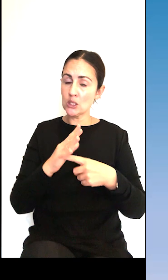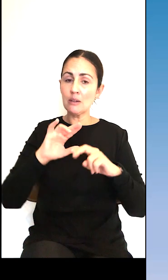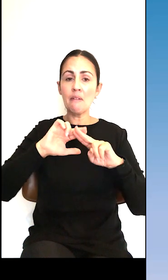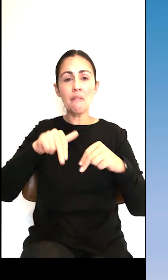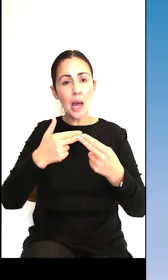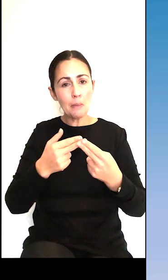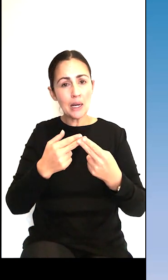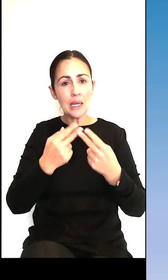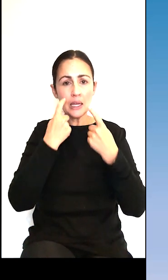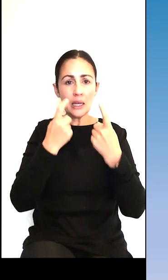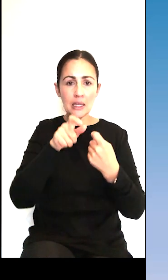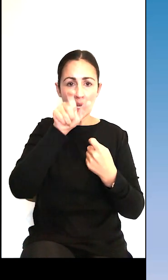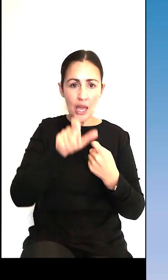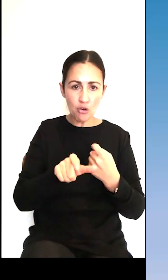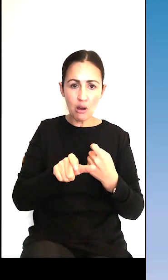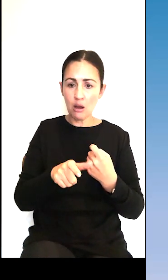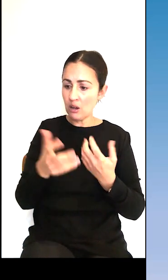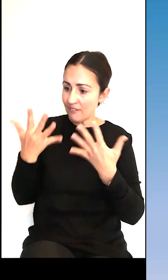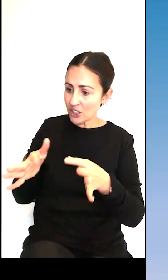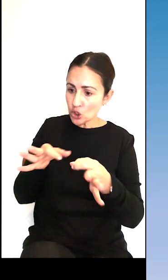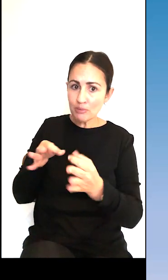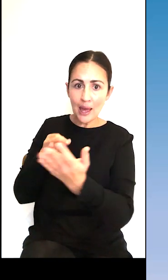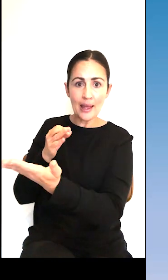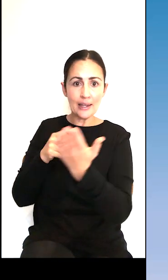who have undertaken advance care planning have less anxiety,